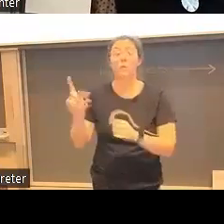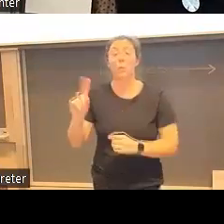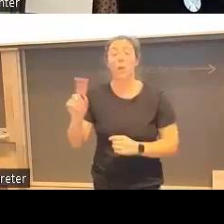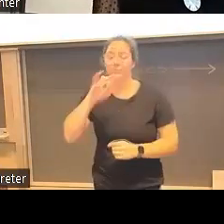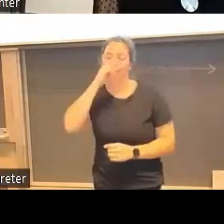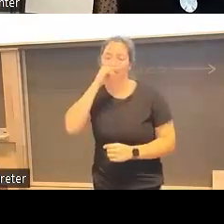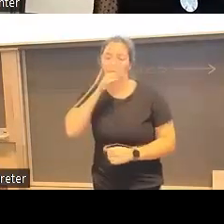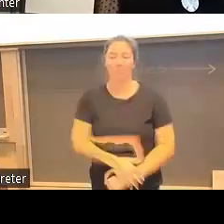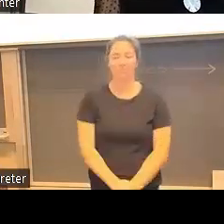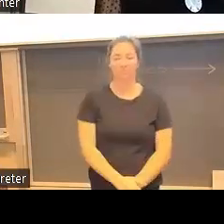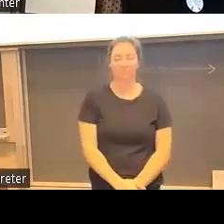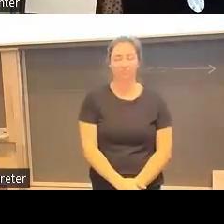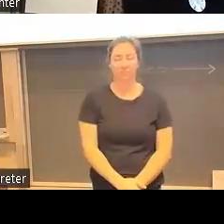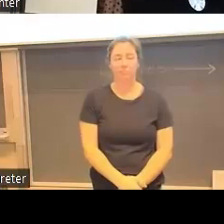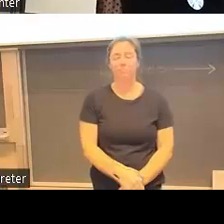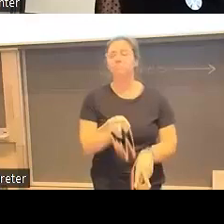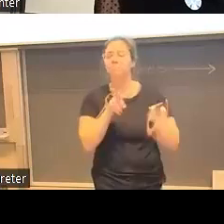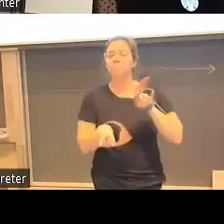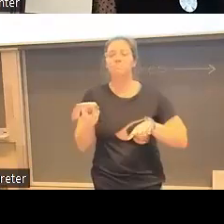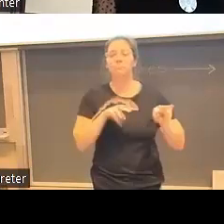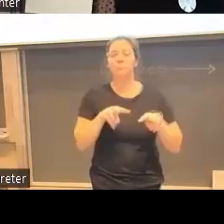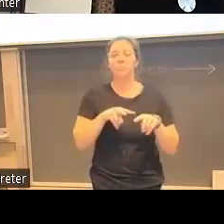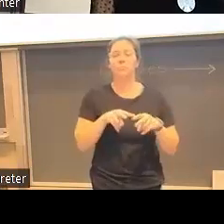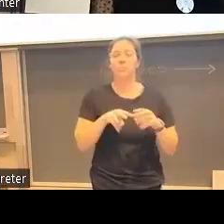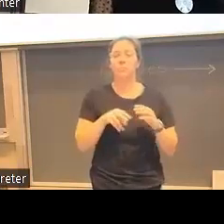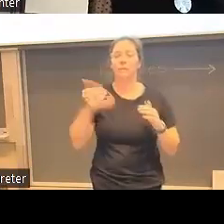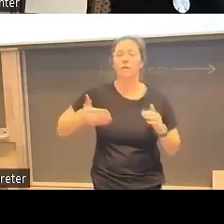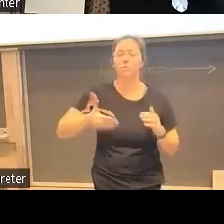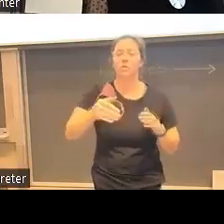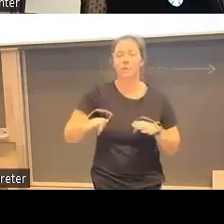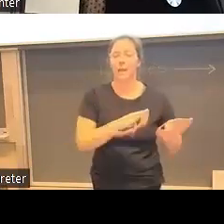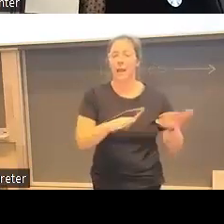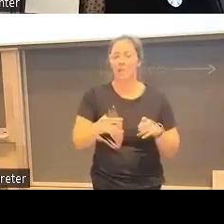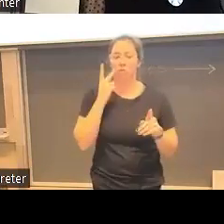looking at frequency of behavior you can already begin to see a story emerging communication